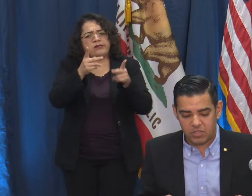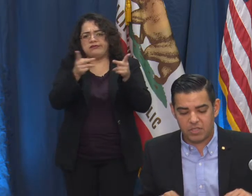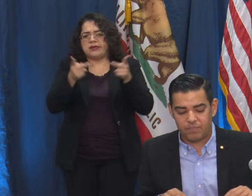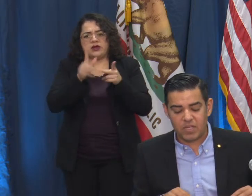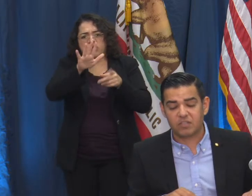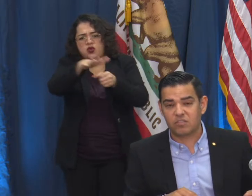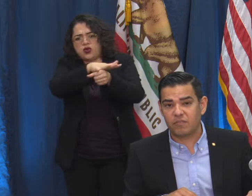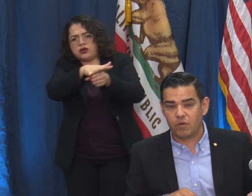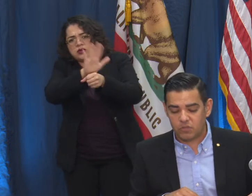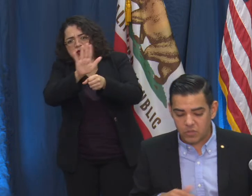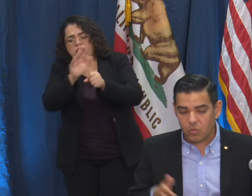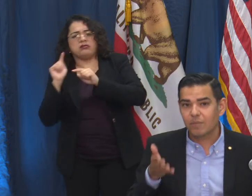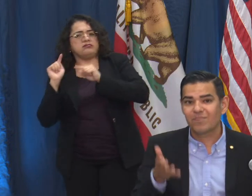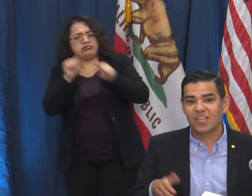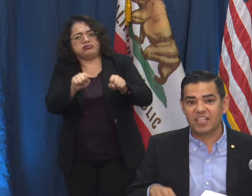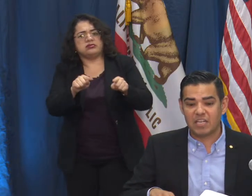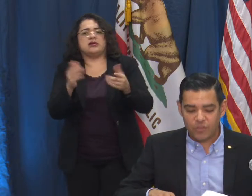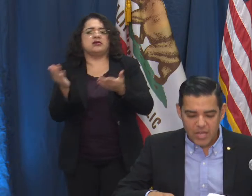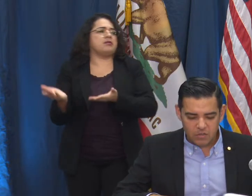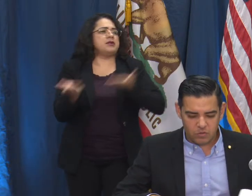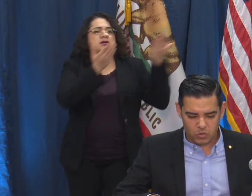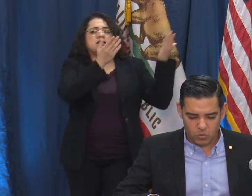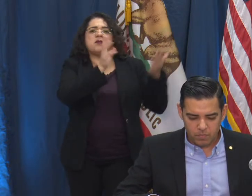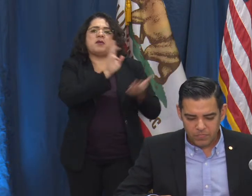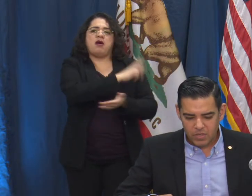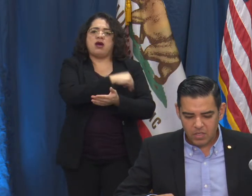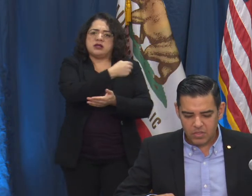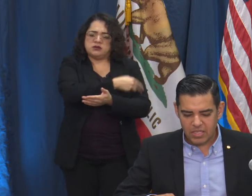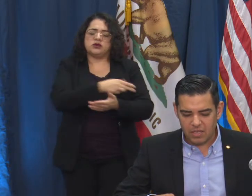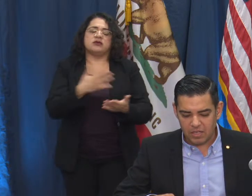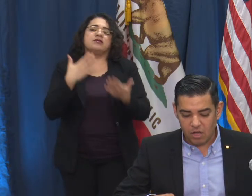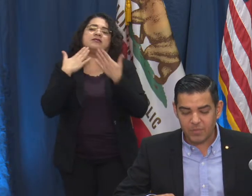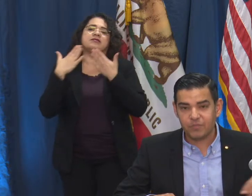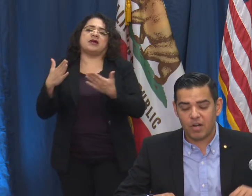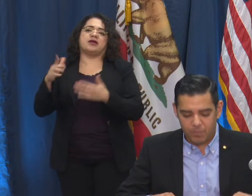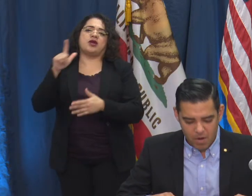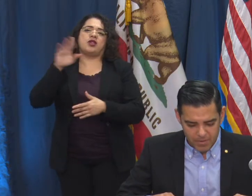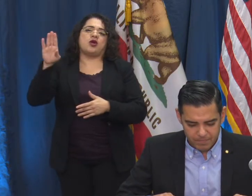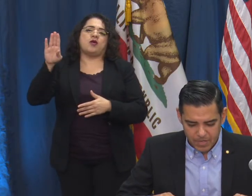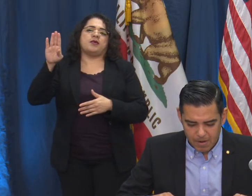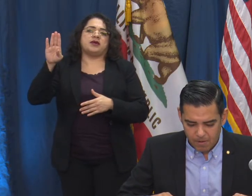to see folks so again thank you to the Long Beach Fire Department on